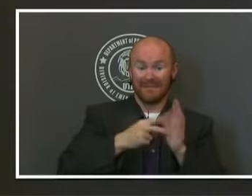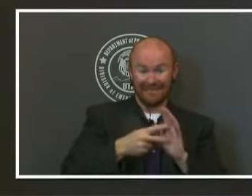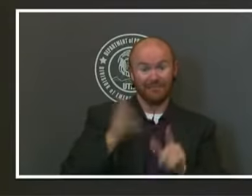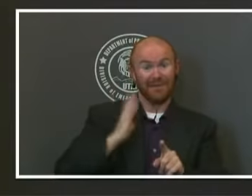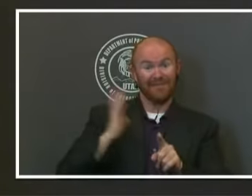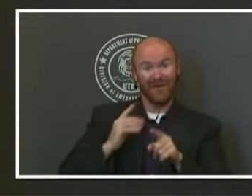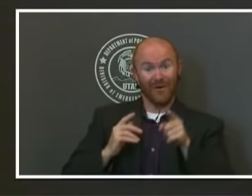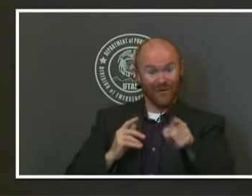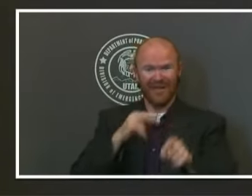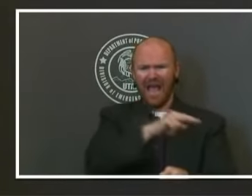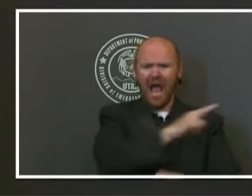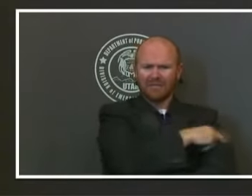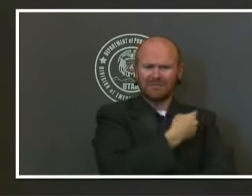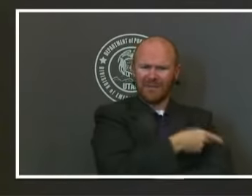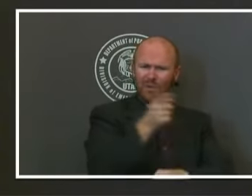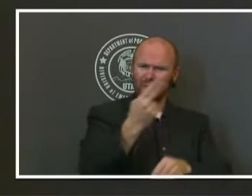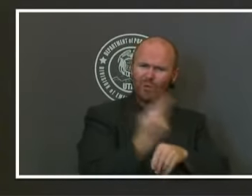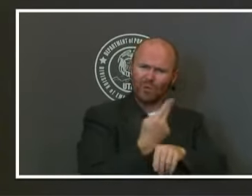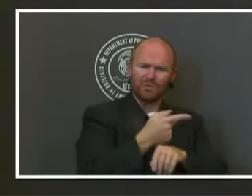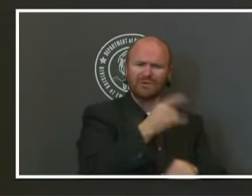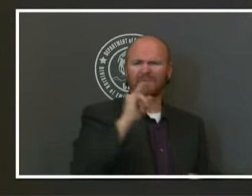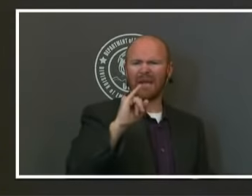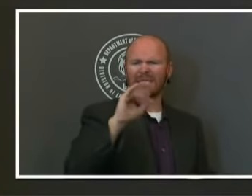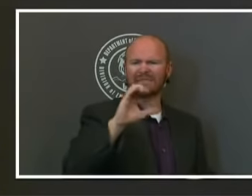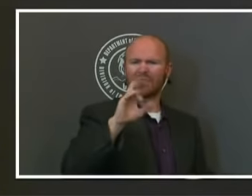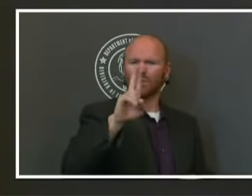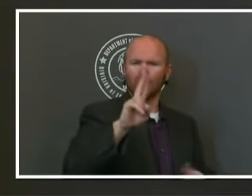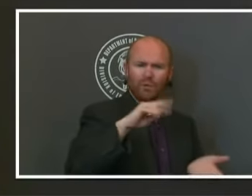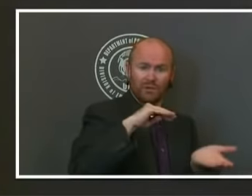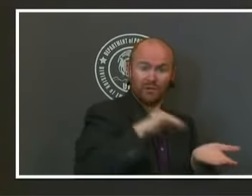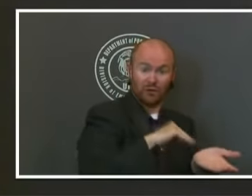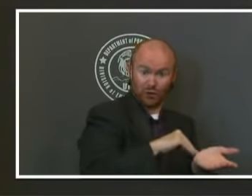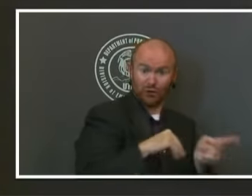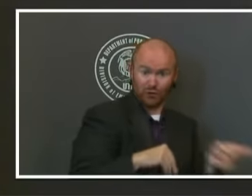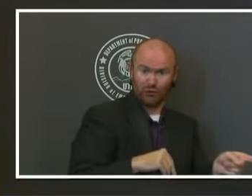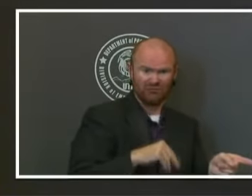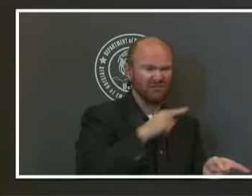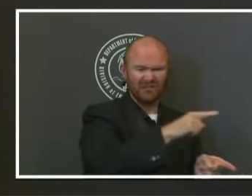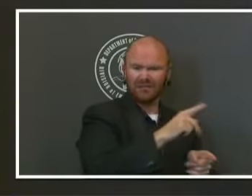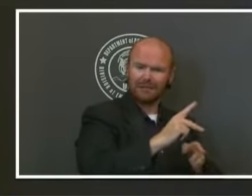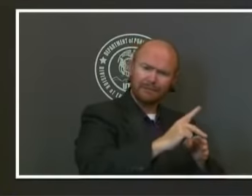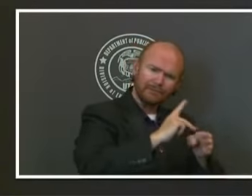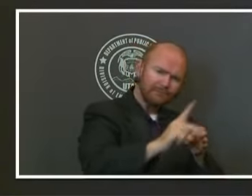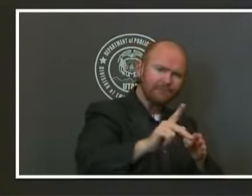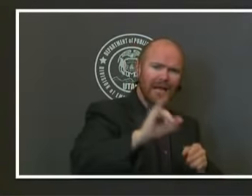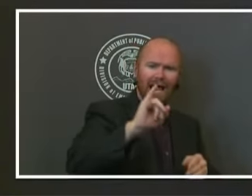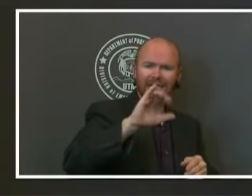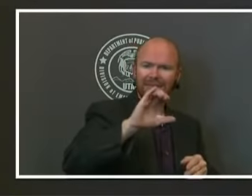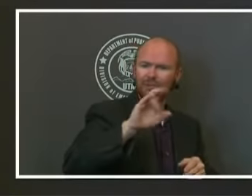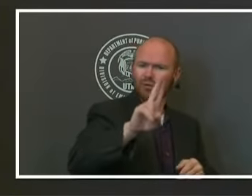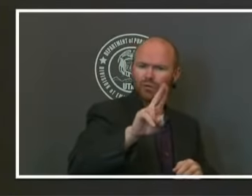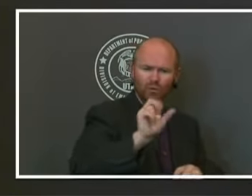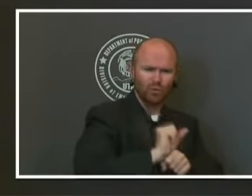intensive this who is spend their life training and